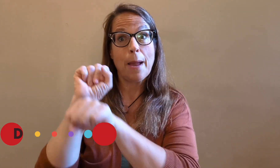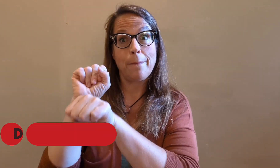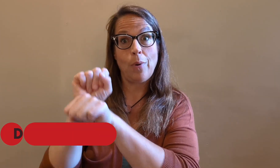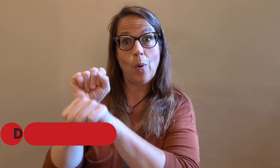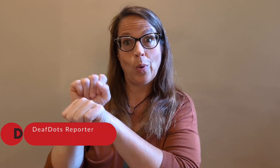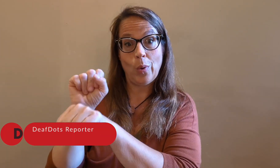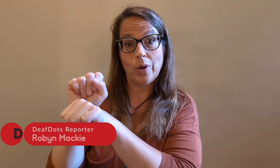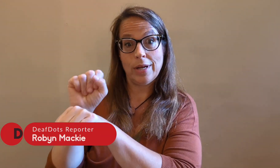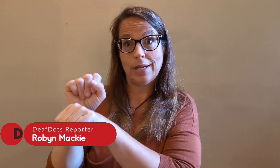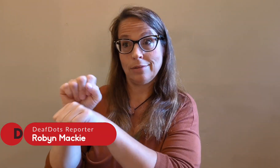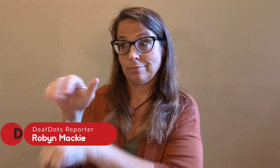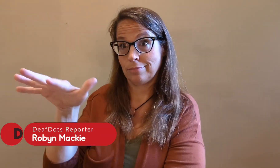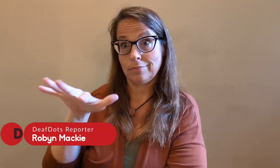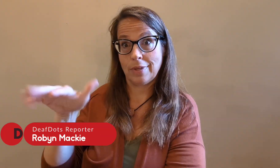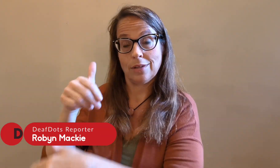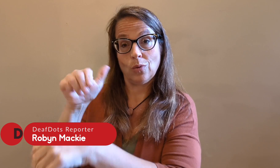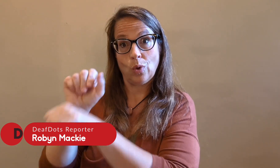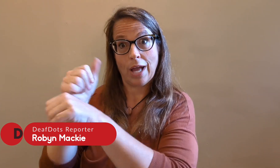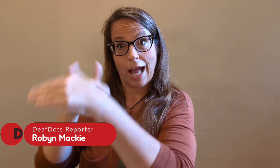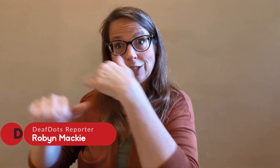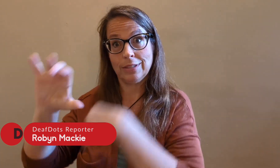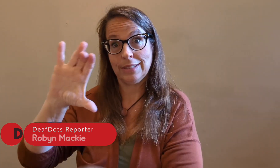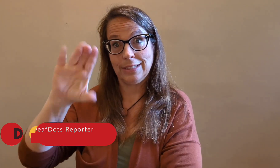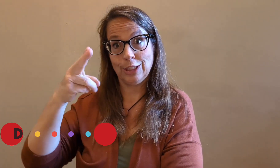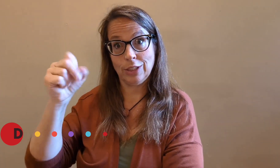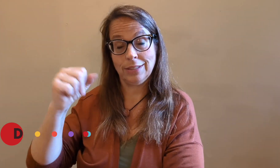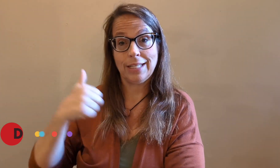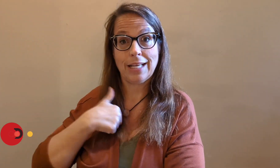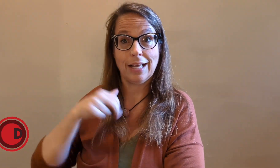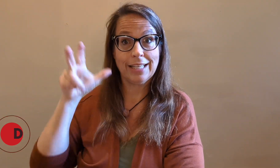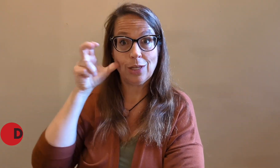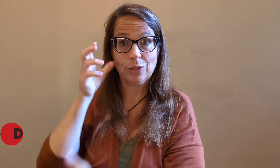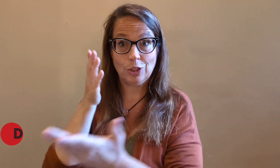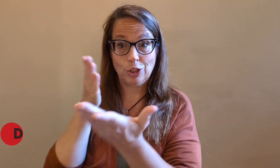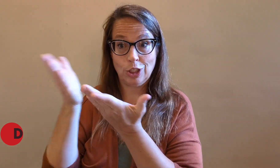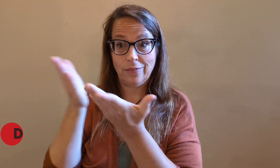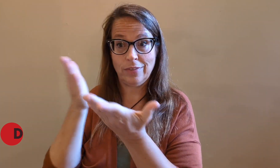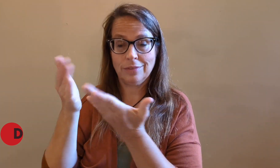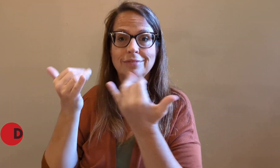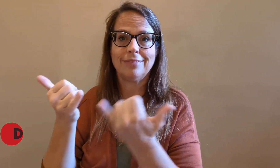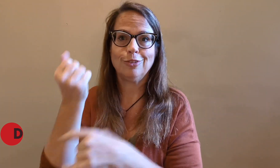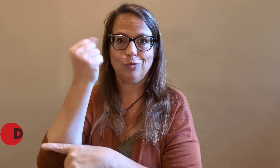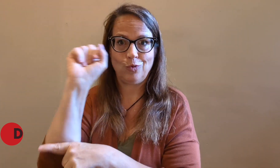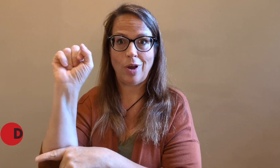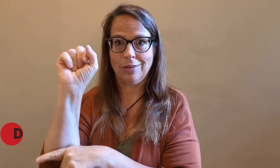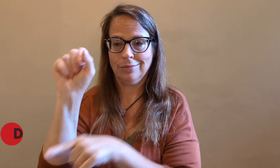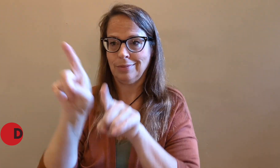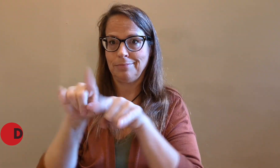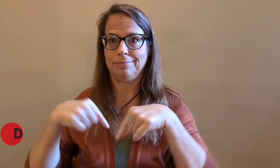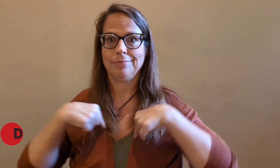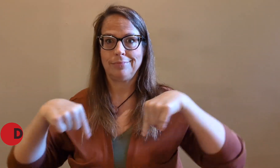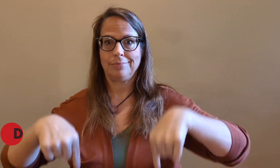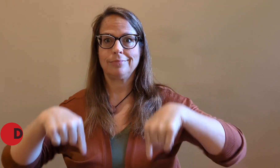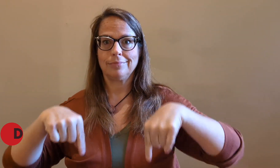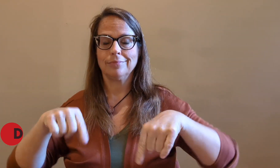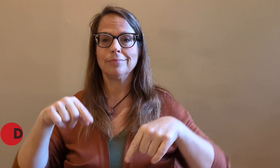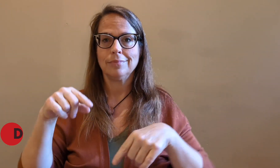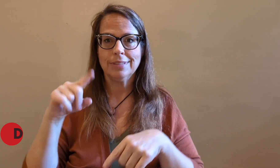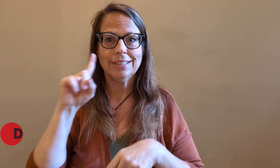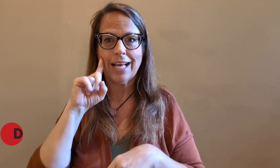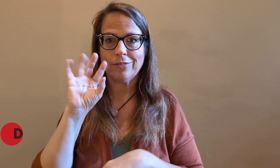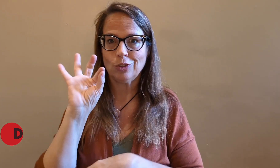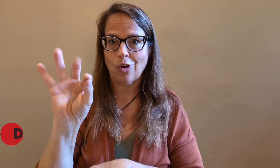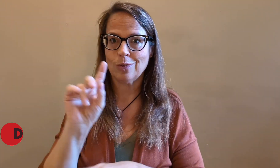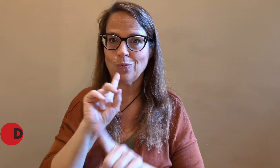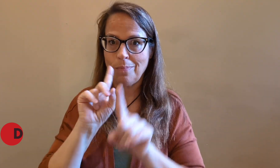[ROBYN]: Employees of Canadian Hearing Services (CHS) are on strike at the time